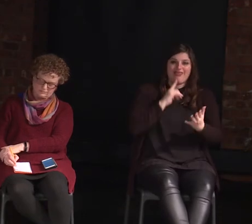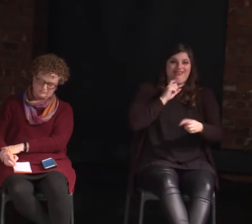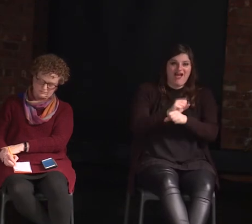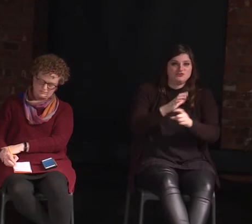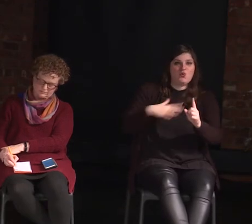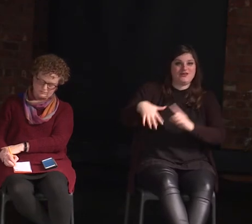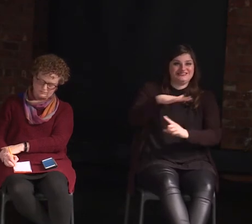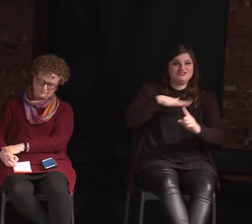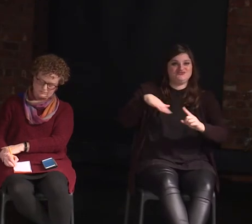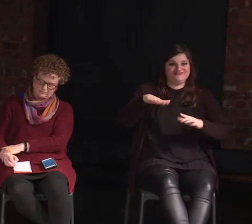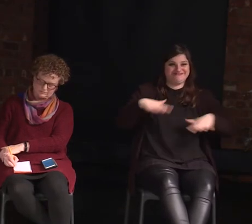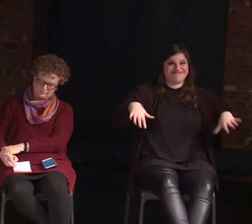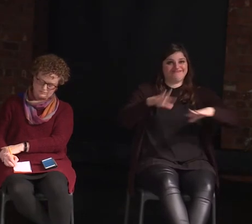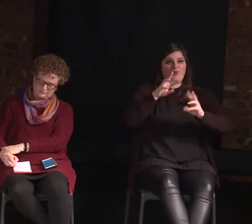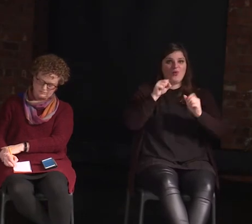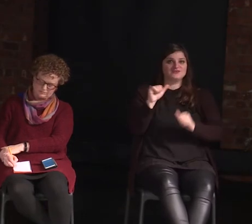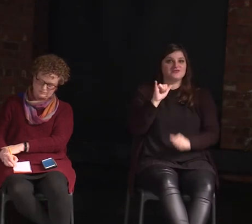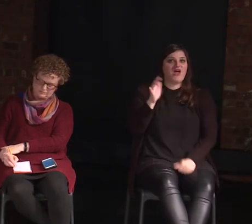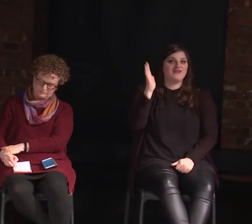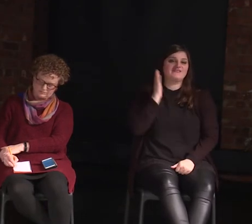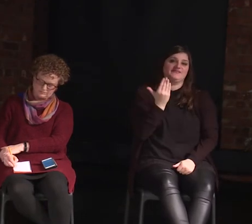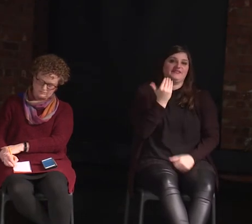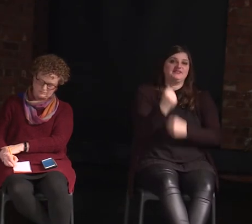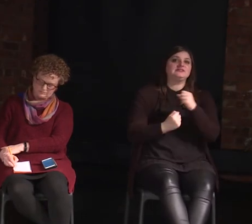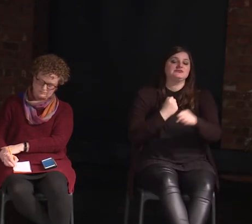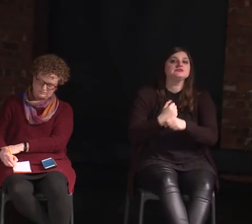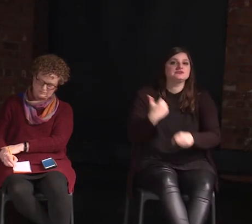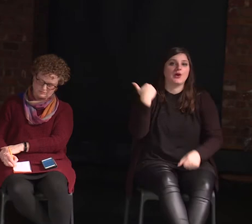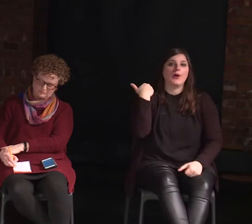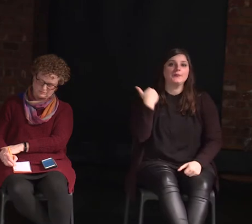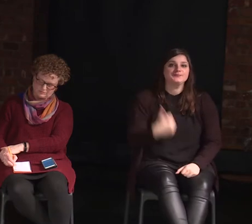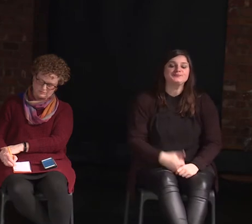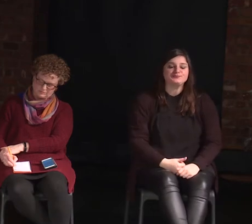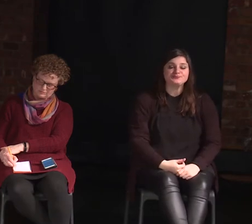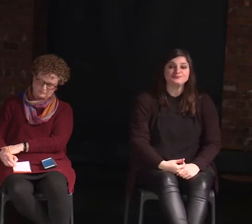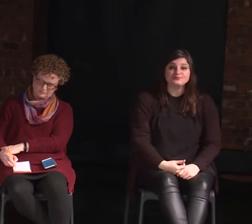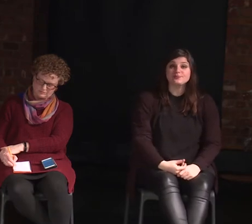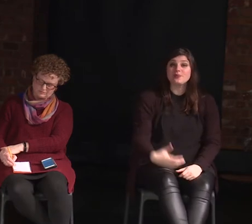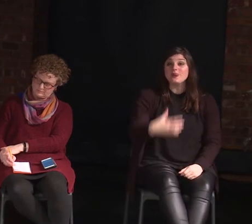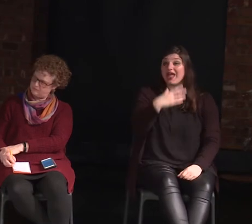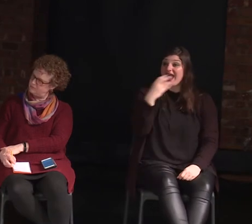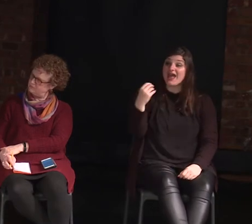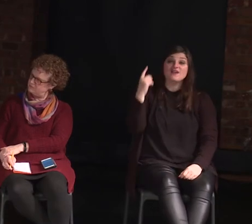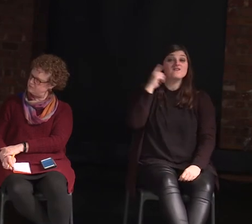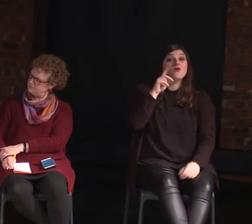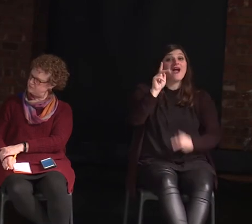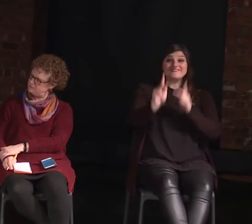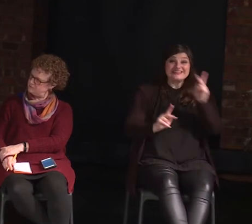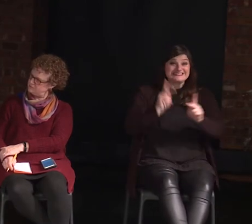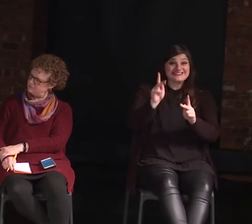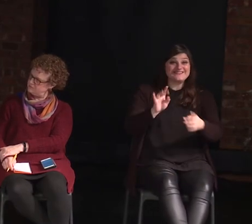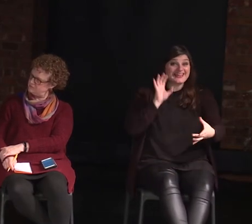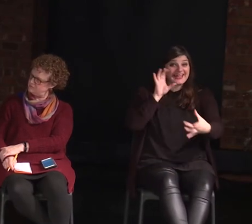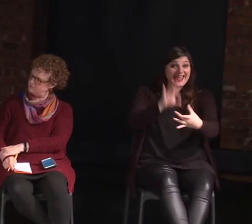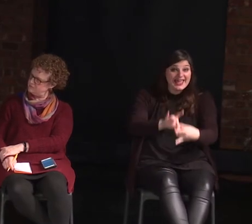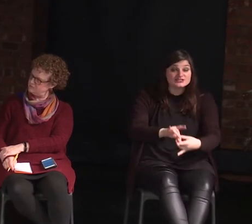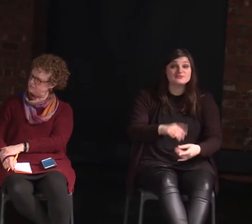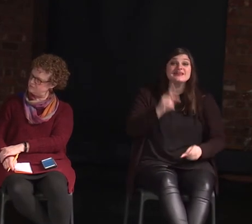I also want to note that foundation-wide, civic engagement in government is one of the